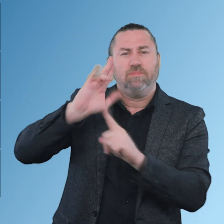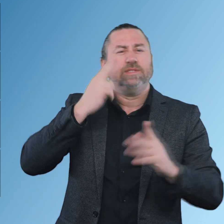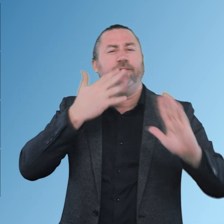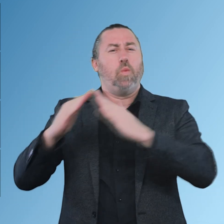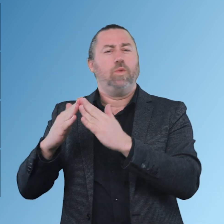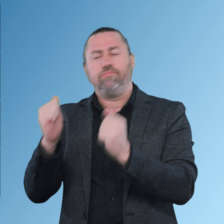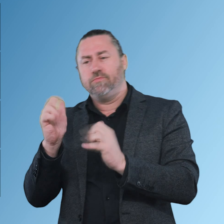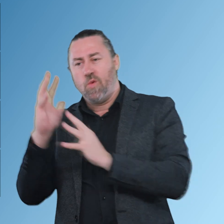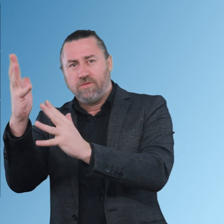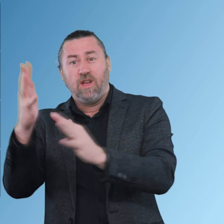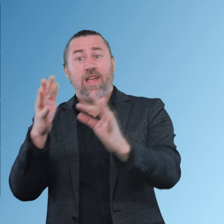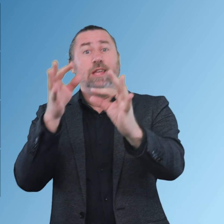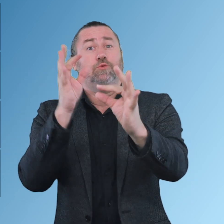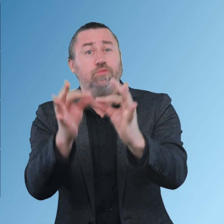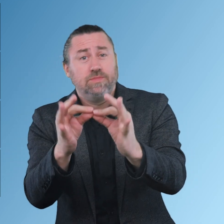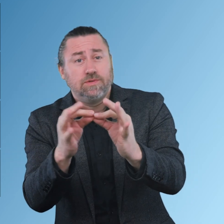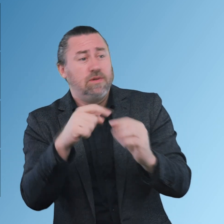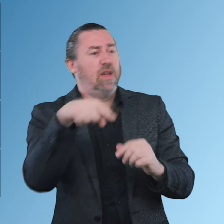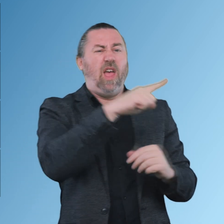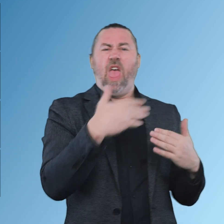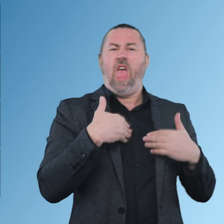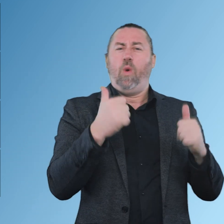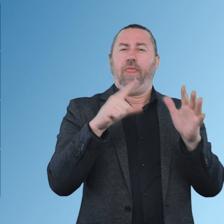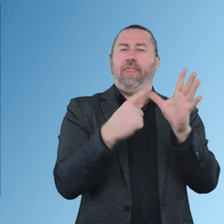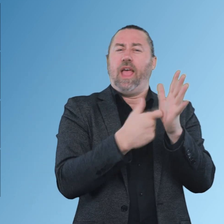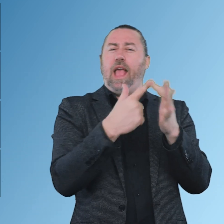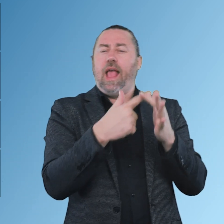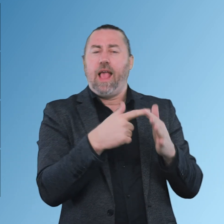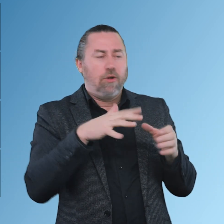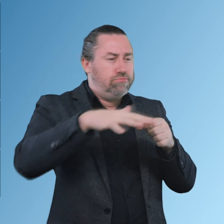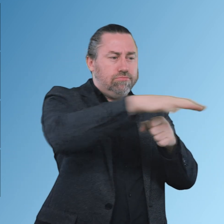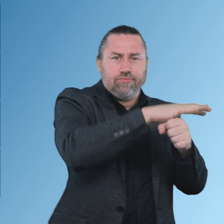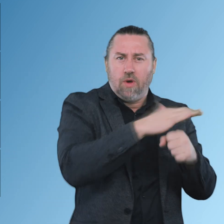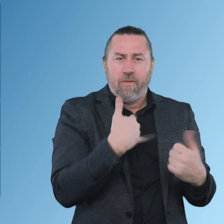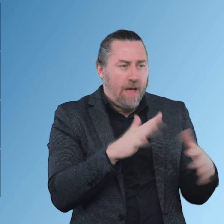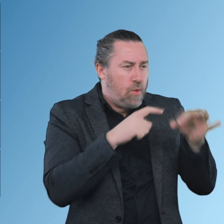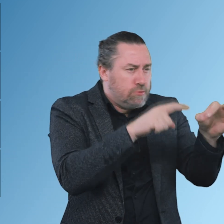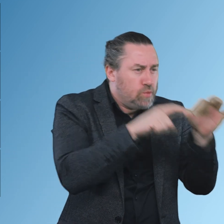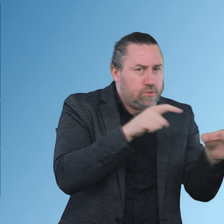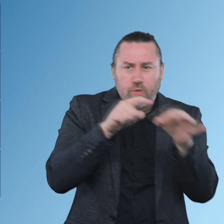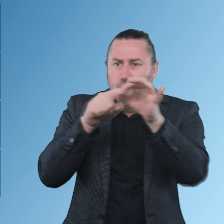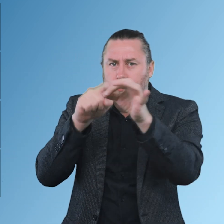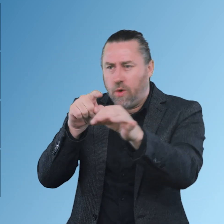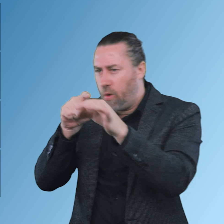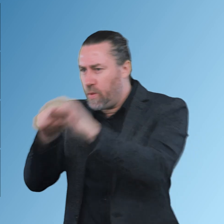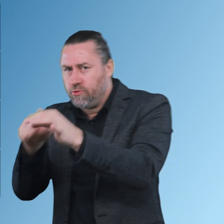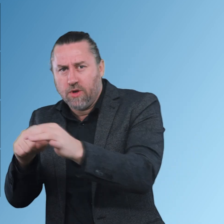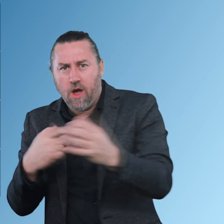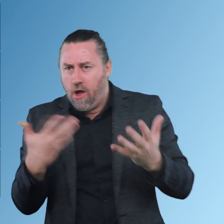primary care providers, and representatives of the interpreting industry and Deaf and health sectors who informed this review.